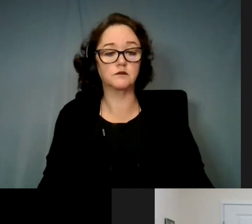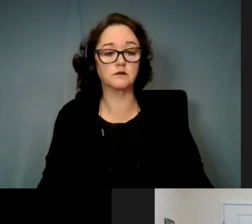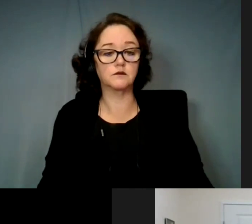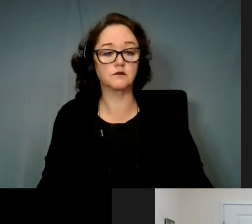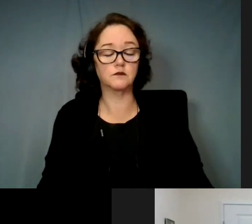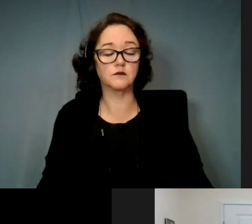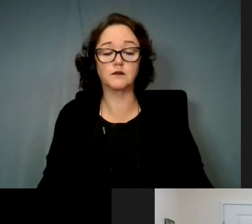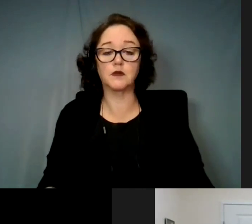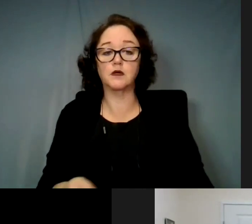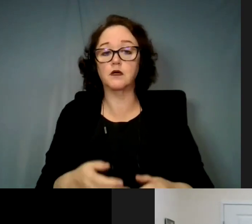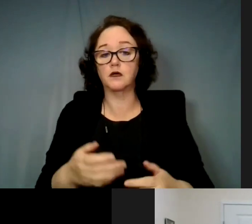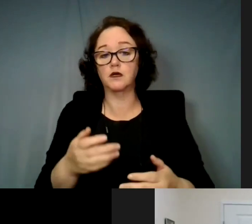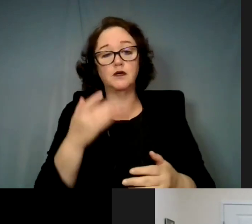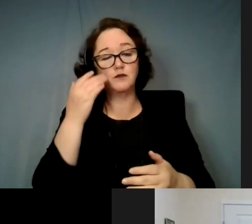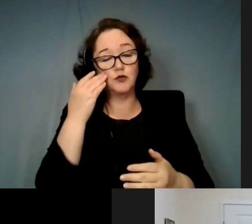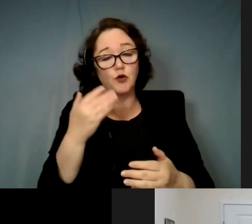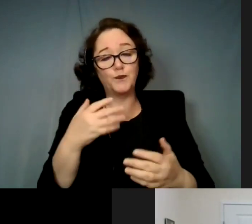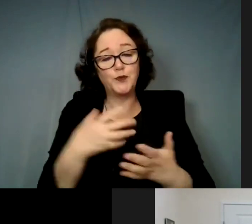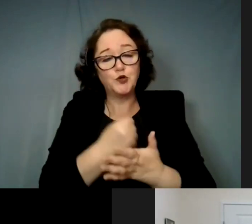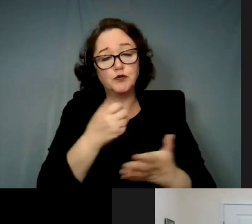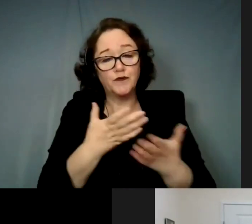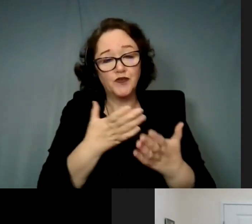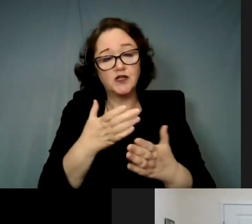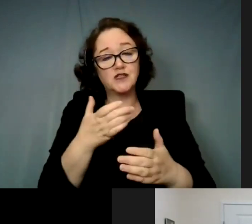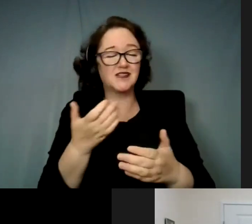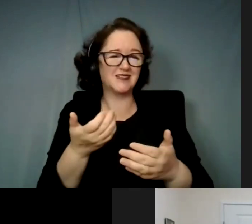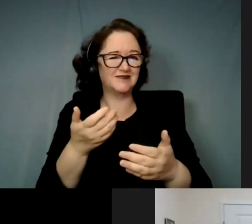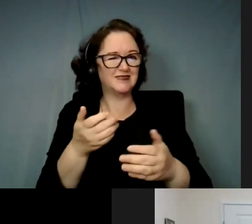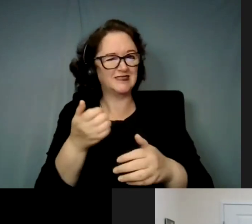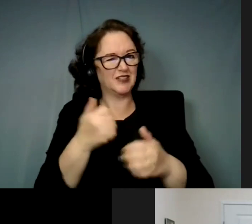Care waiver, and my family members were a bit nervous about